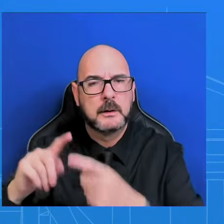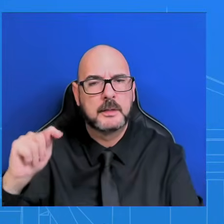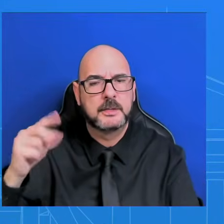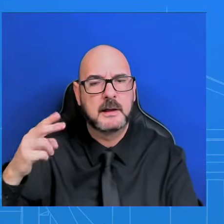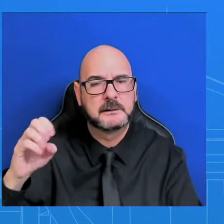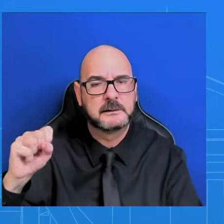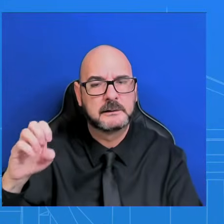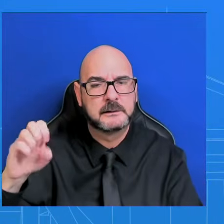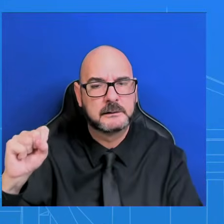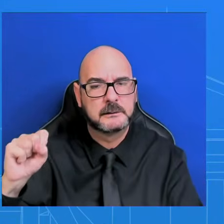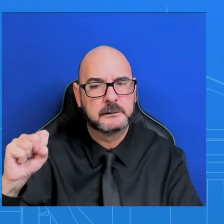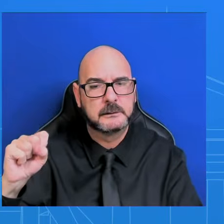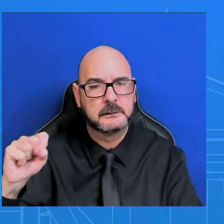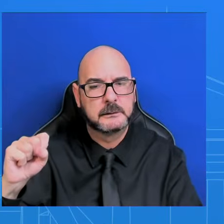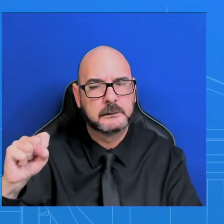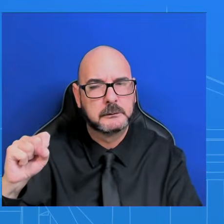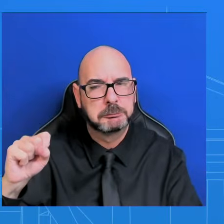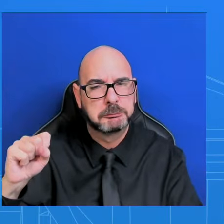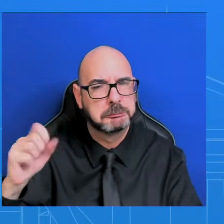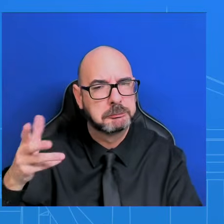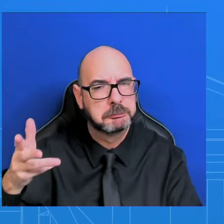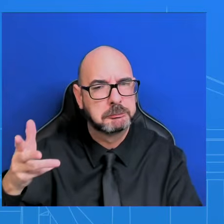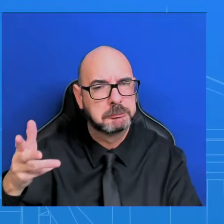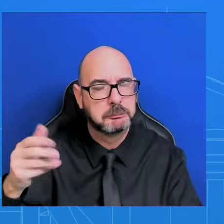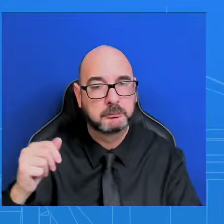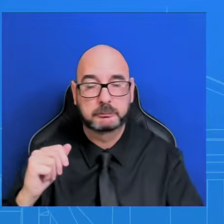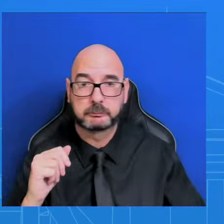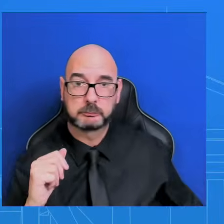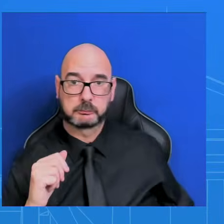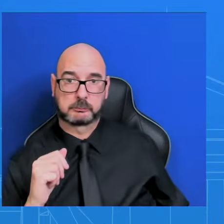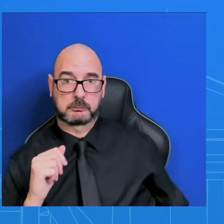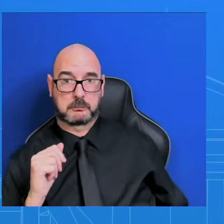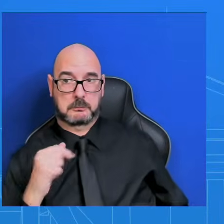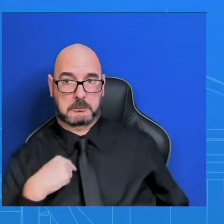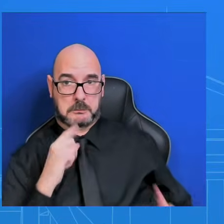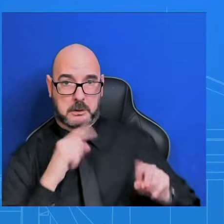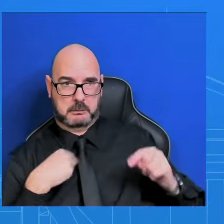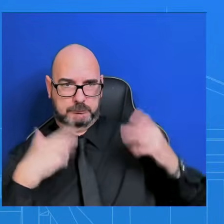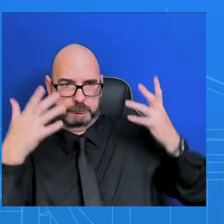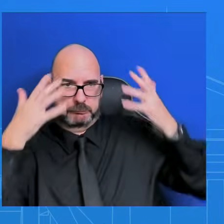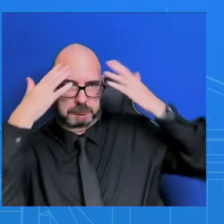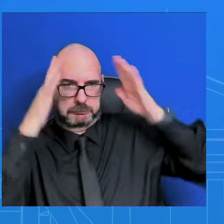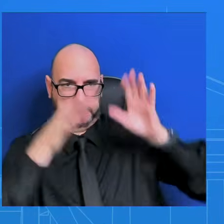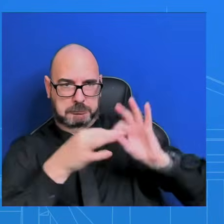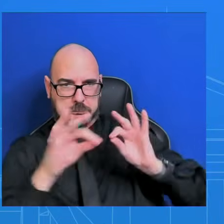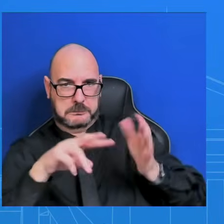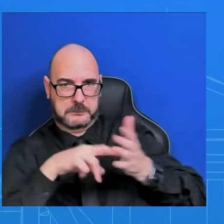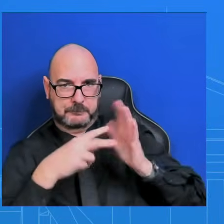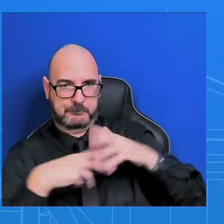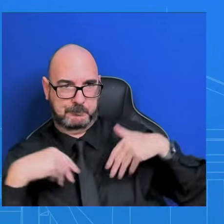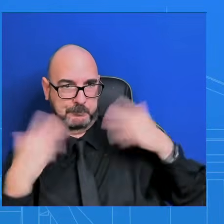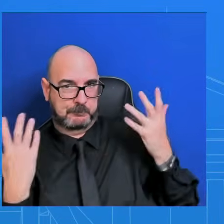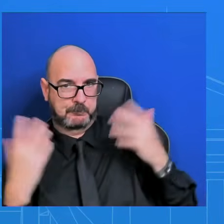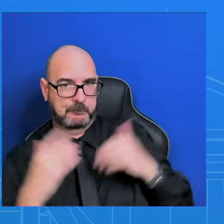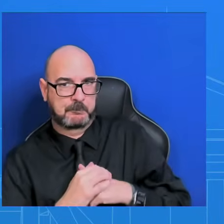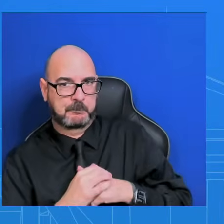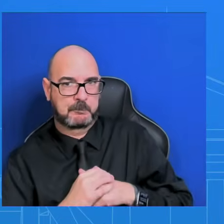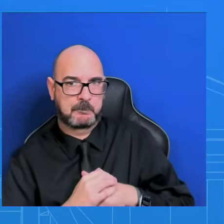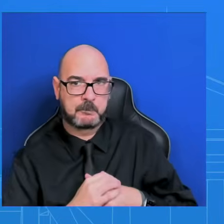The Press: Well, do you condemn him using that phrase? Mr. Kirby: Look, there's a -- there's a connotation with that phrase. We've talked about this before.